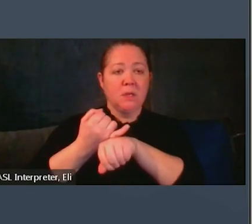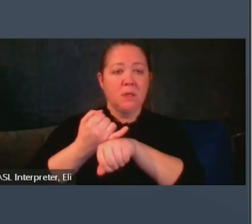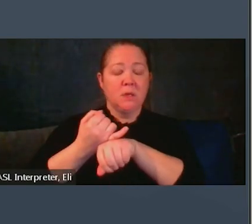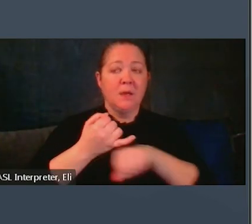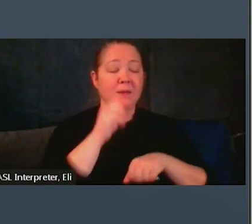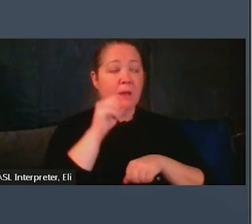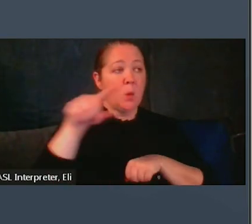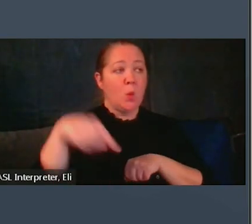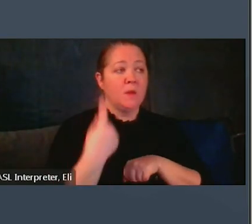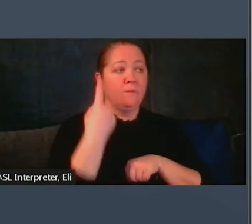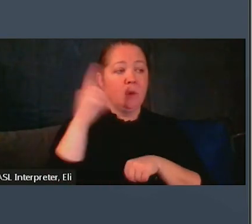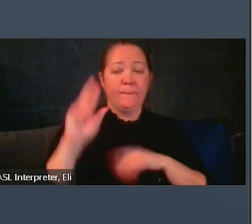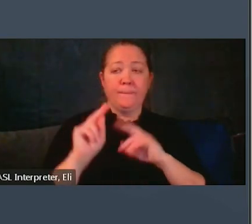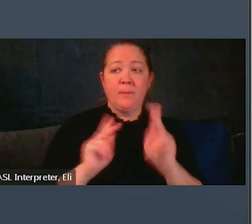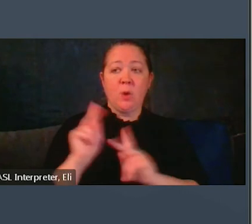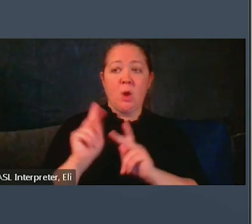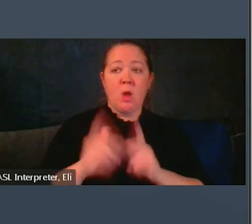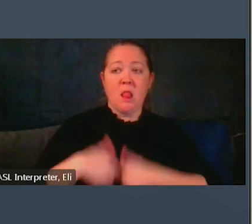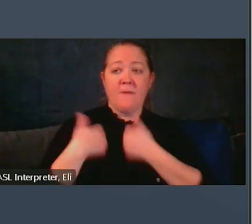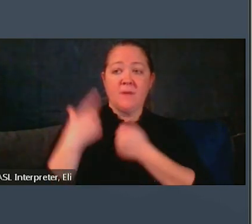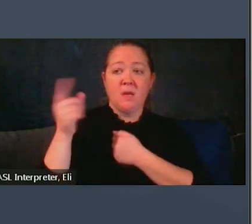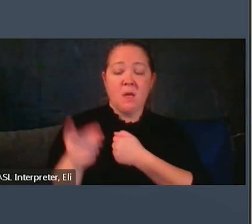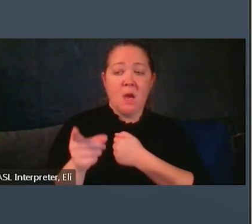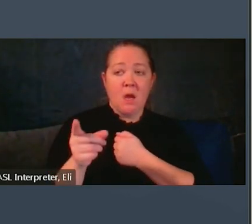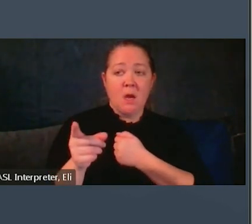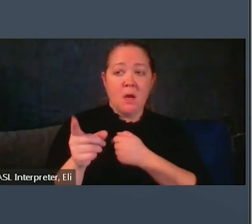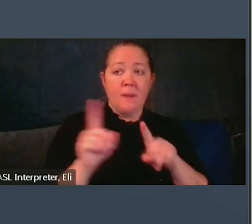and maybe that will be used in the facility as well.